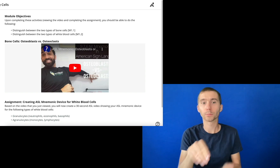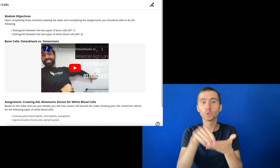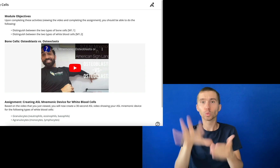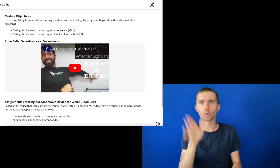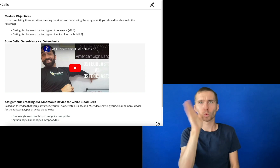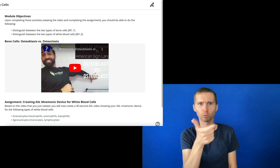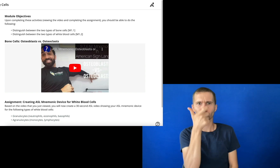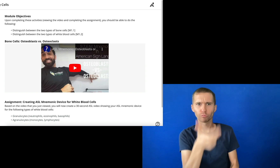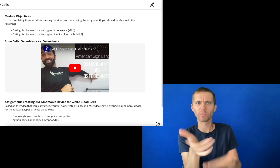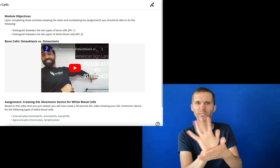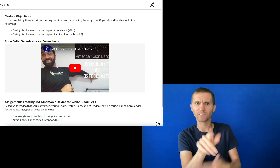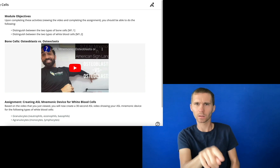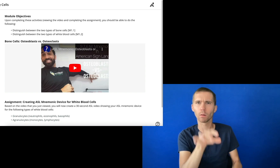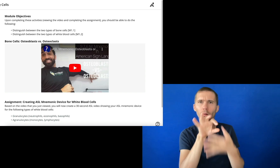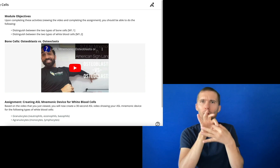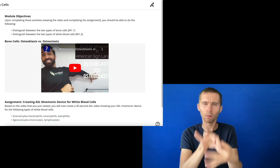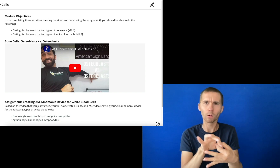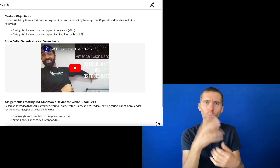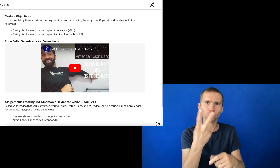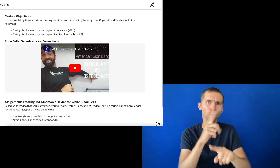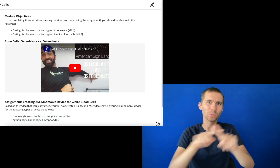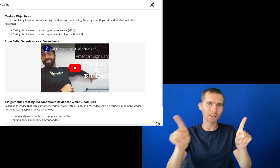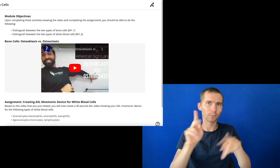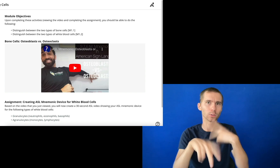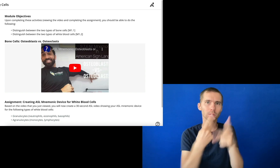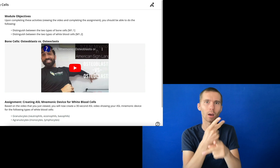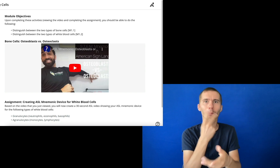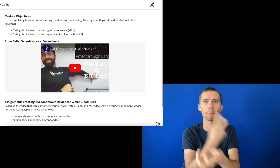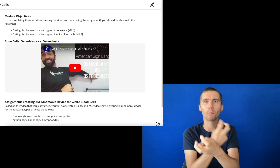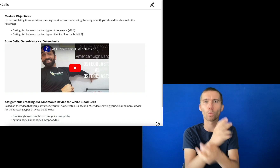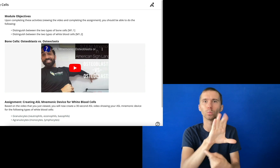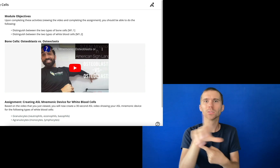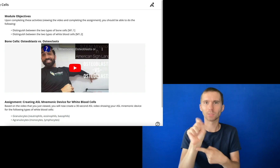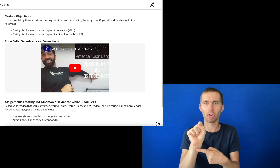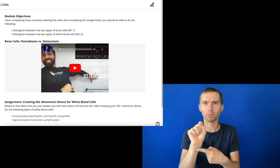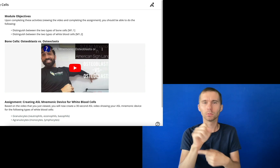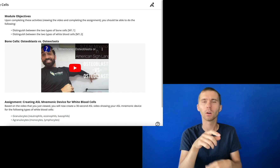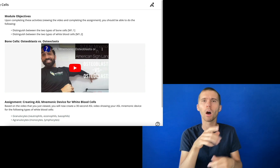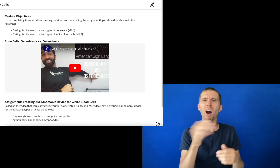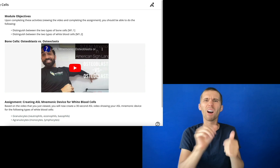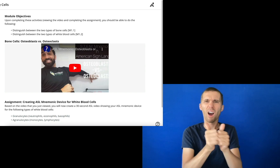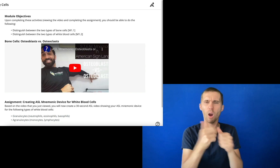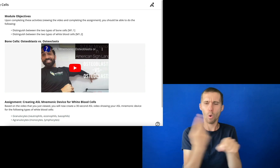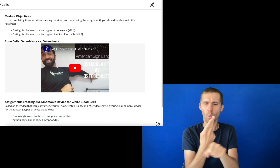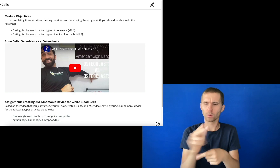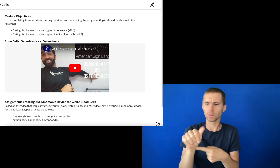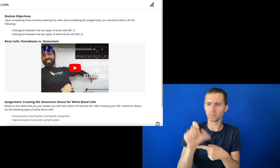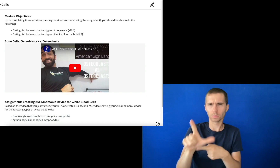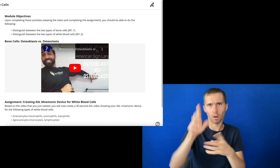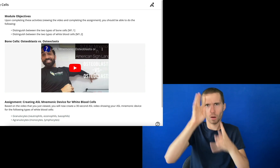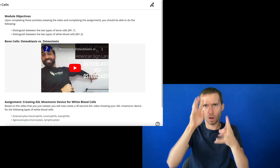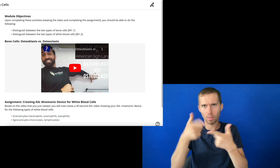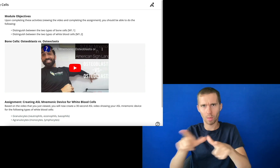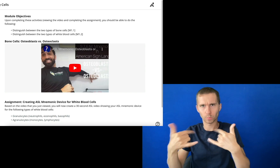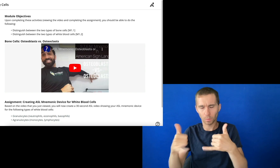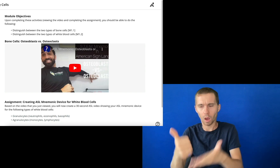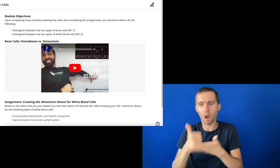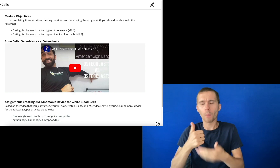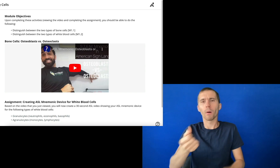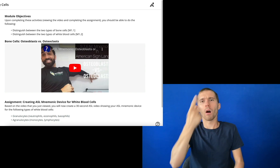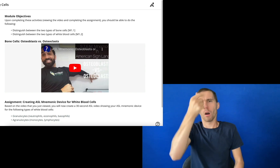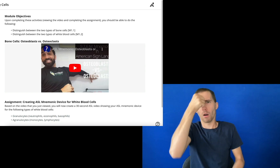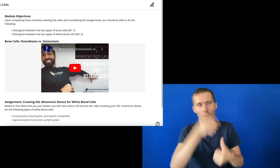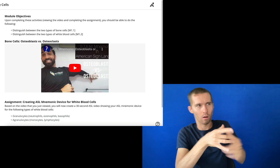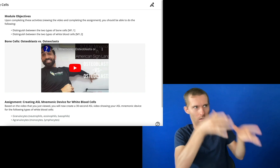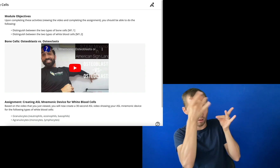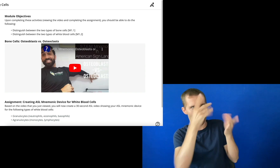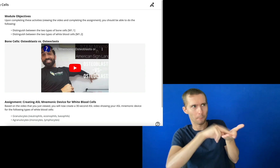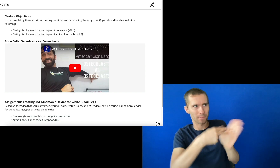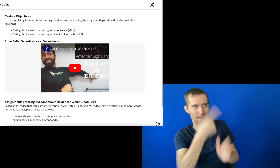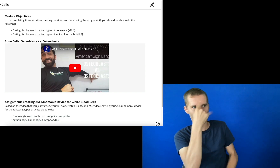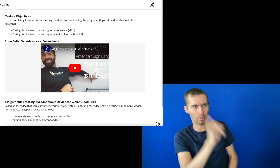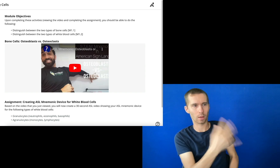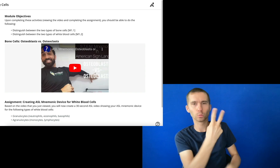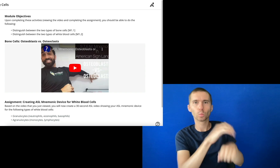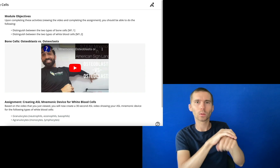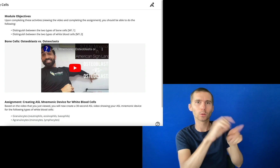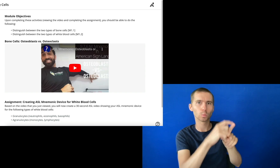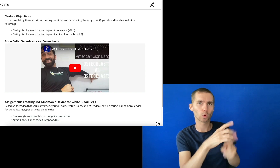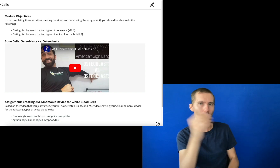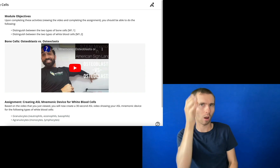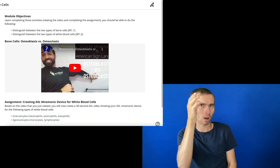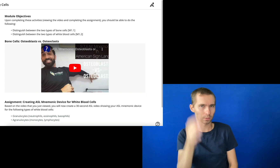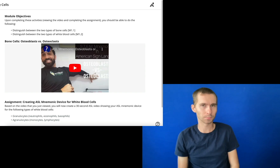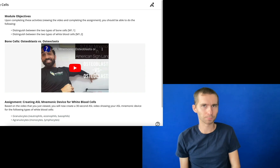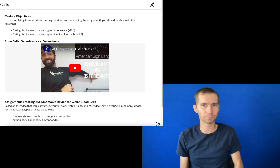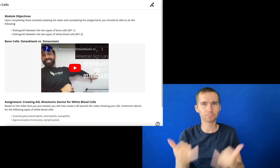Students will watch a video about two different types of bone cells and how ASL can be used to help students understand and remember the difference between the two types of bone cells.